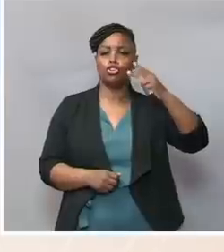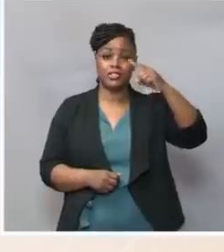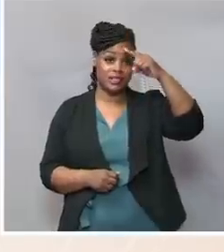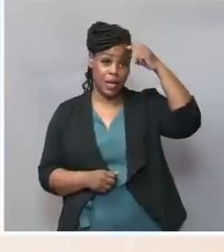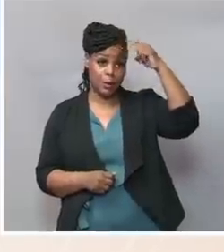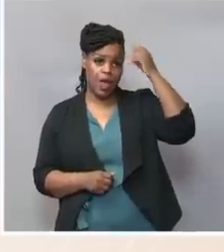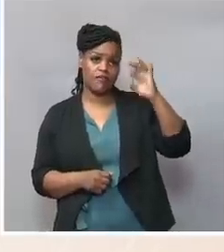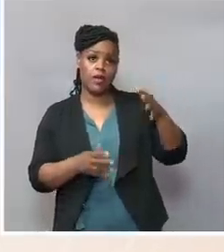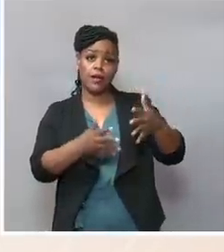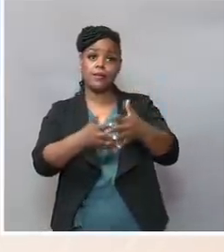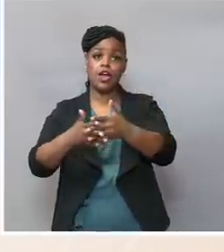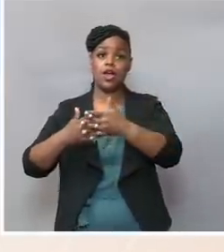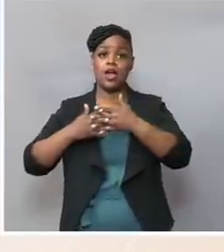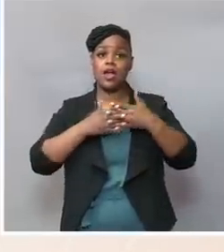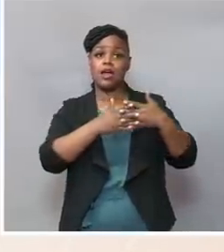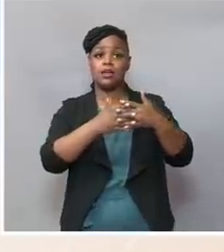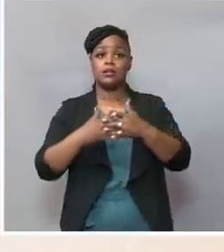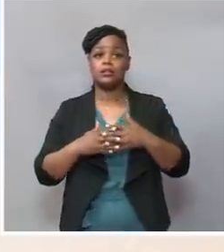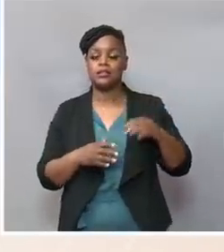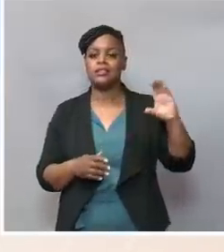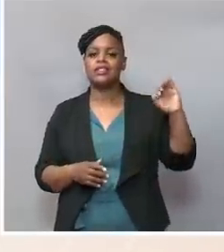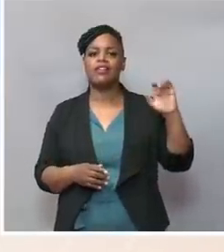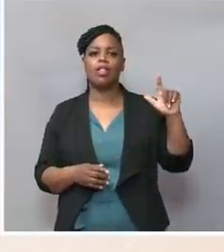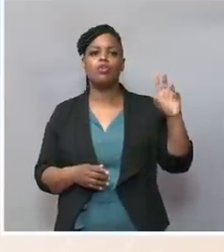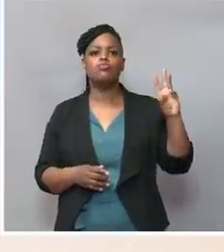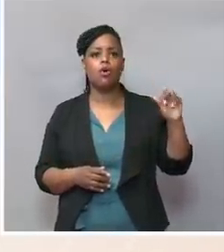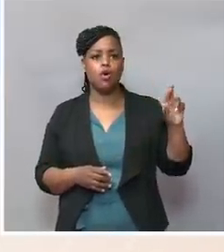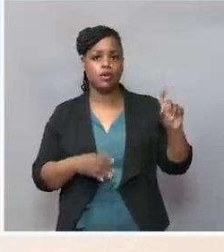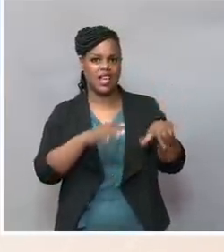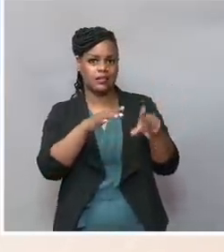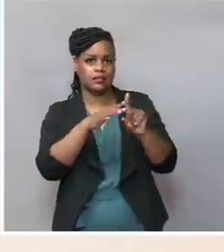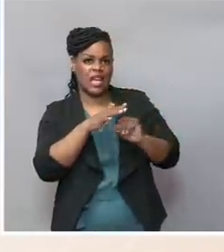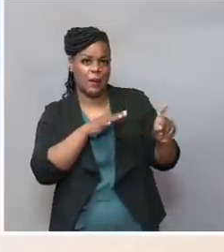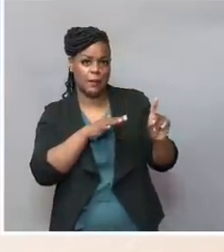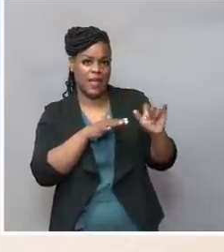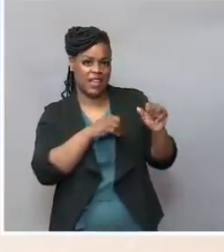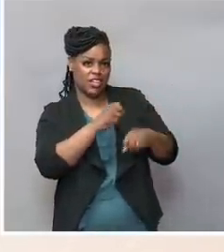Henry escaped from his enslavers' Plantation in Alabama.